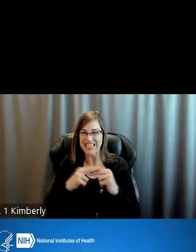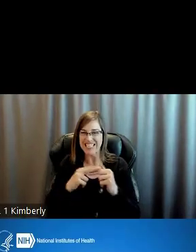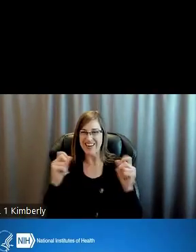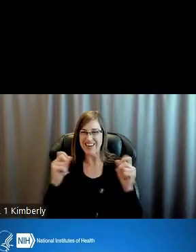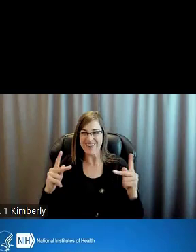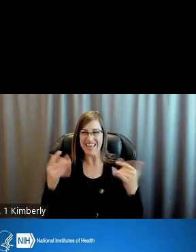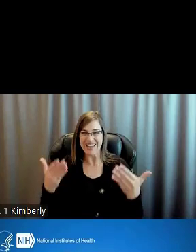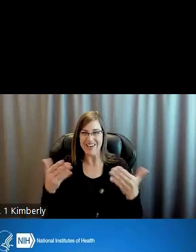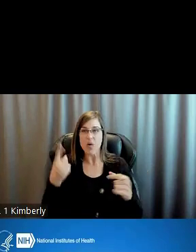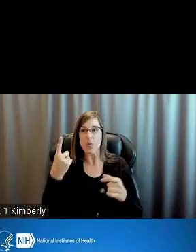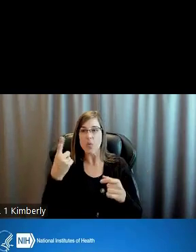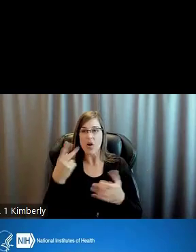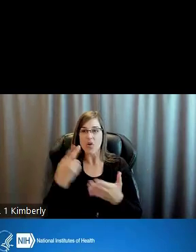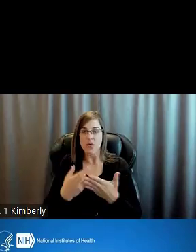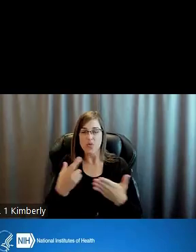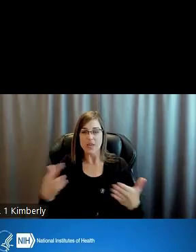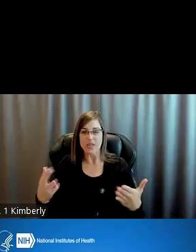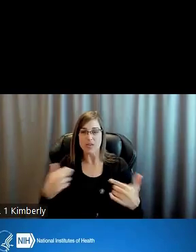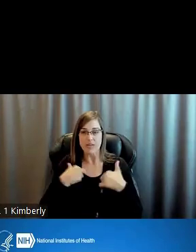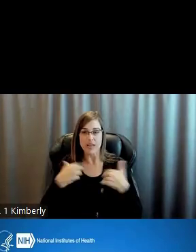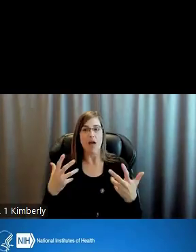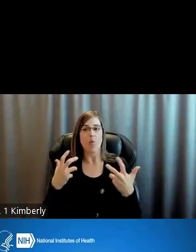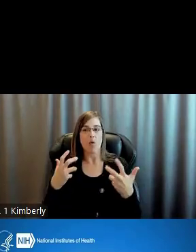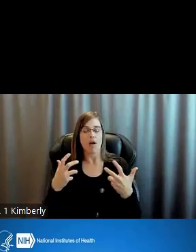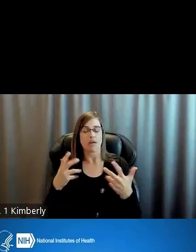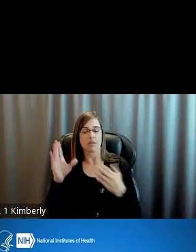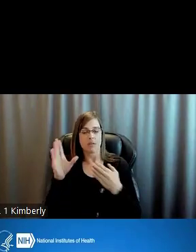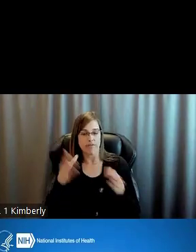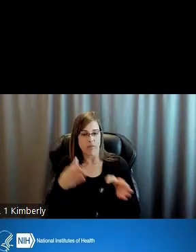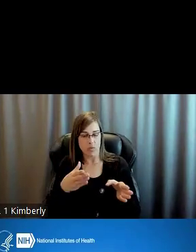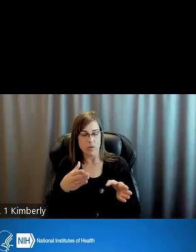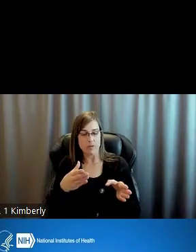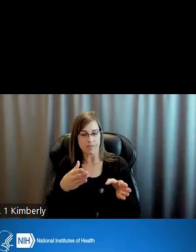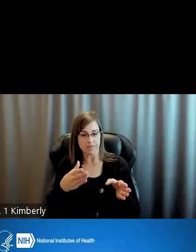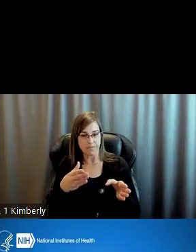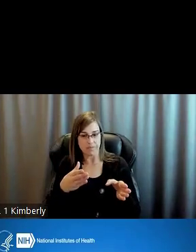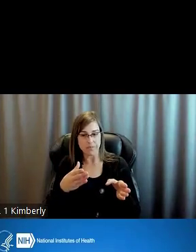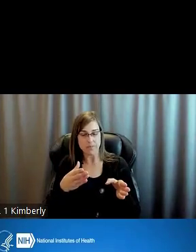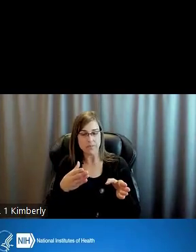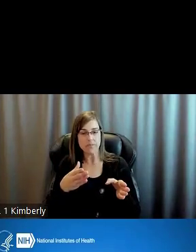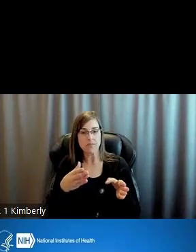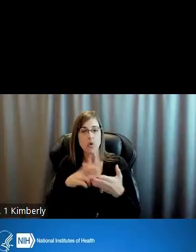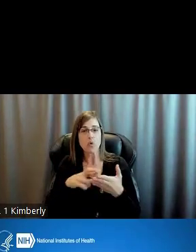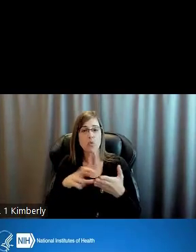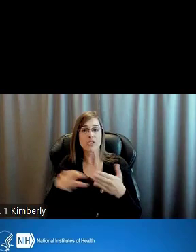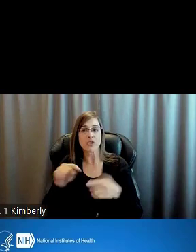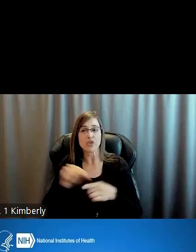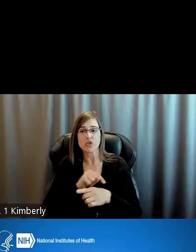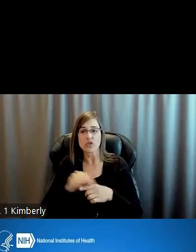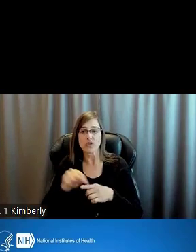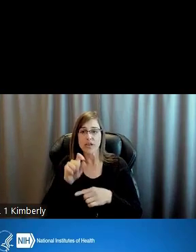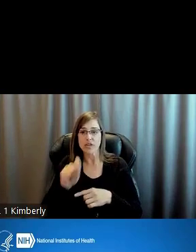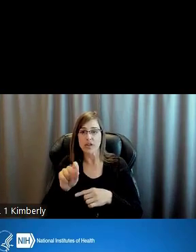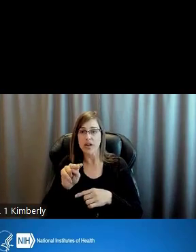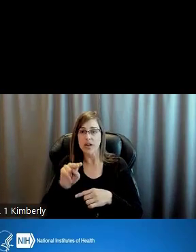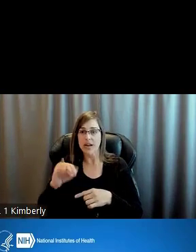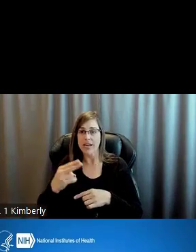So one of the resources that I want to direct you to is the researchtraining.nih.gov.